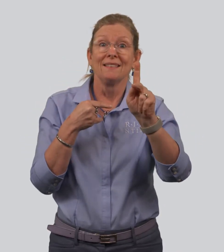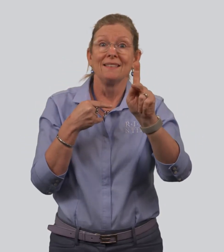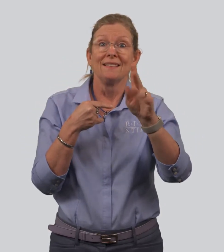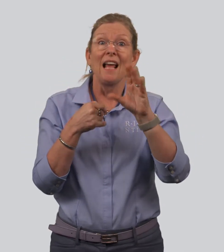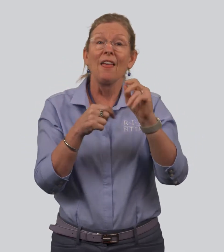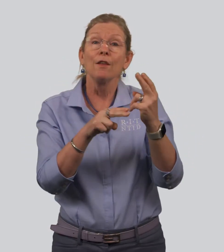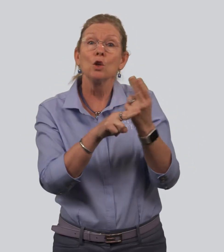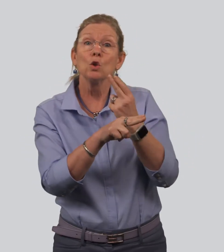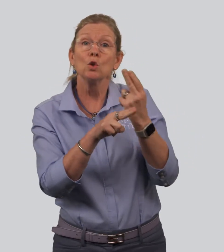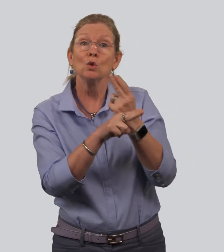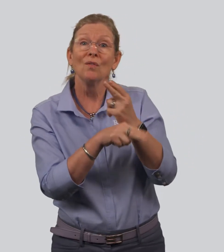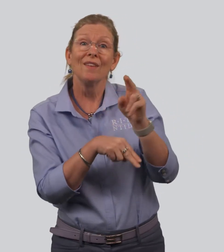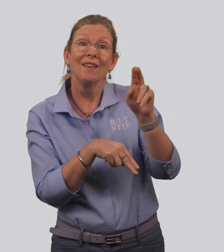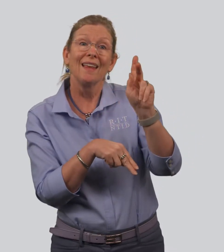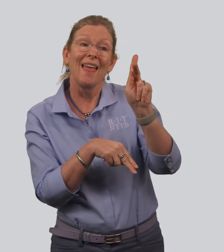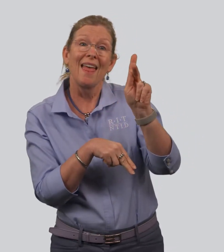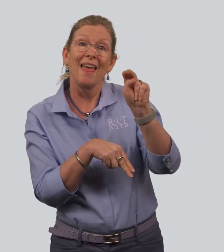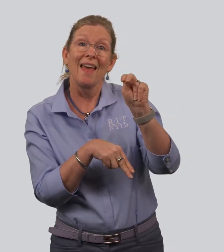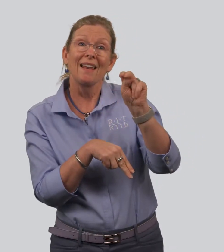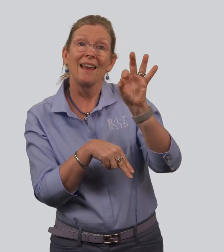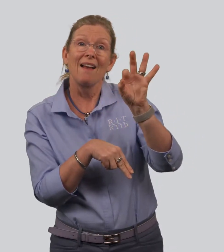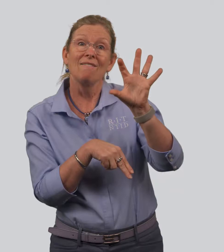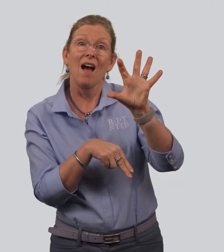and the use of KN95 masks.